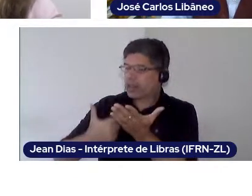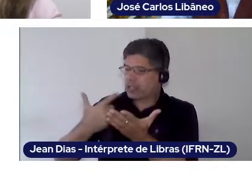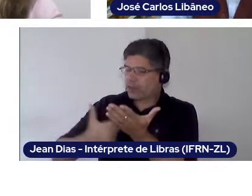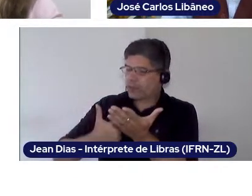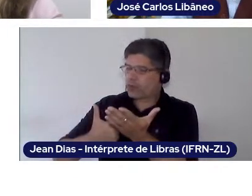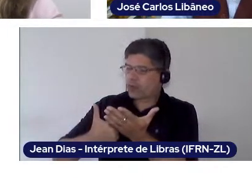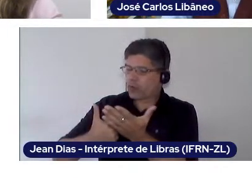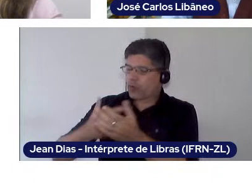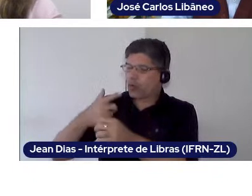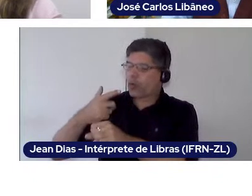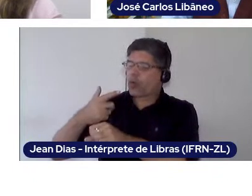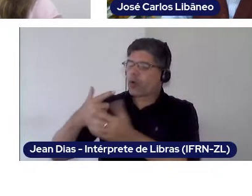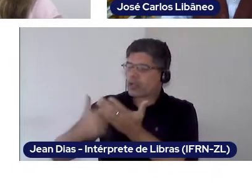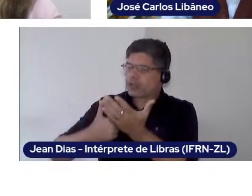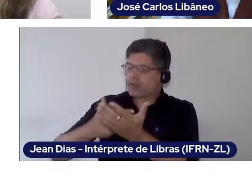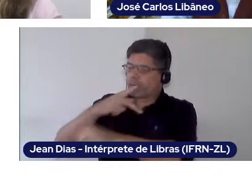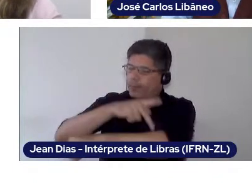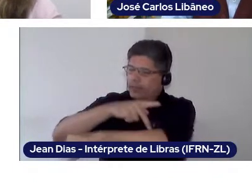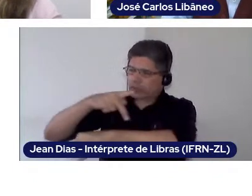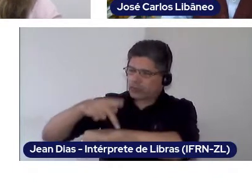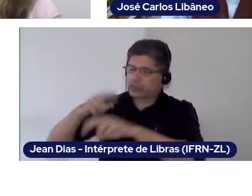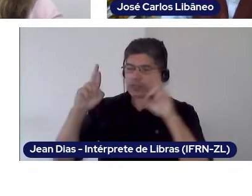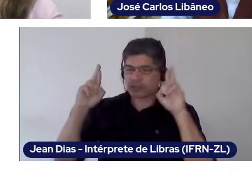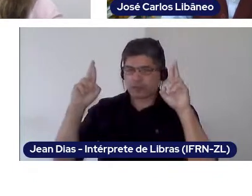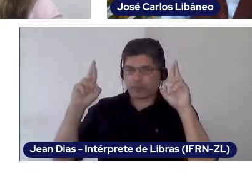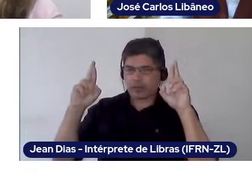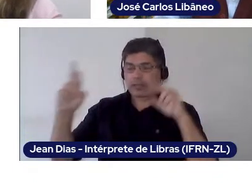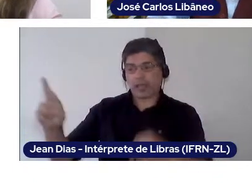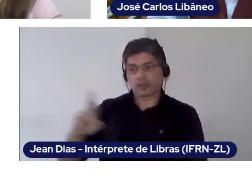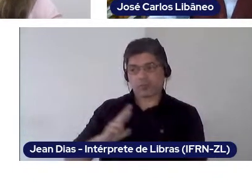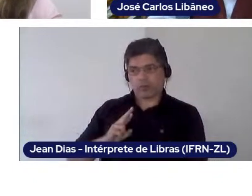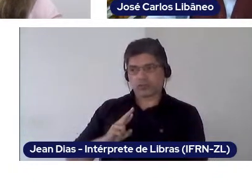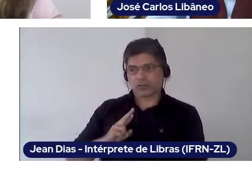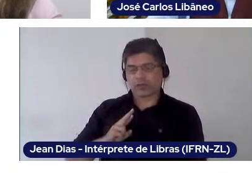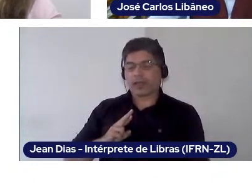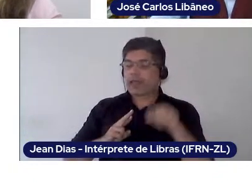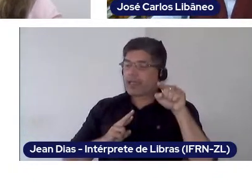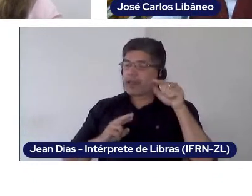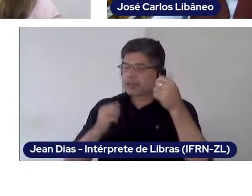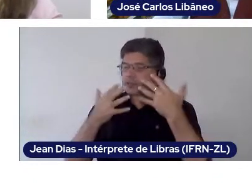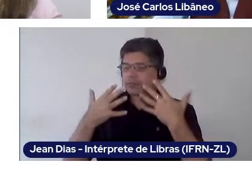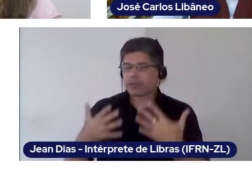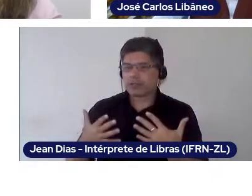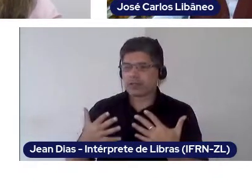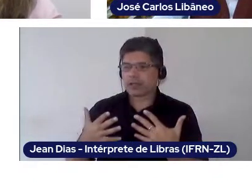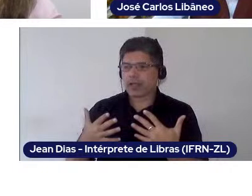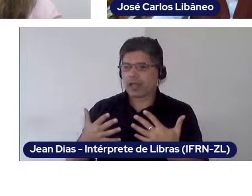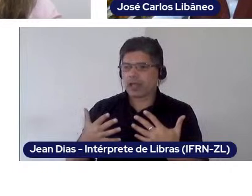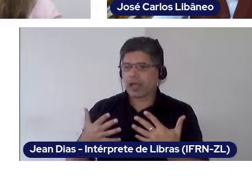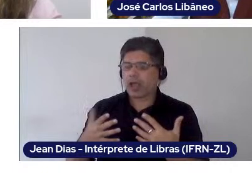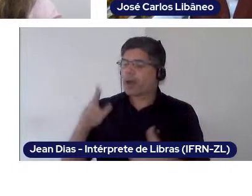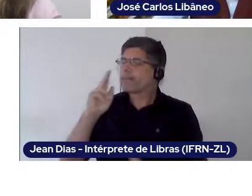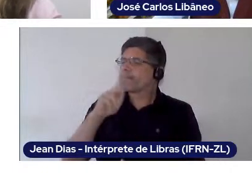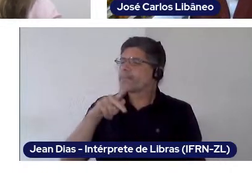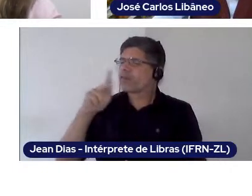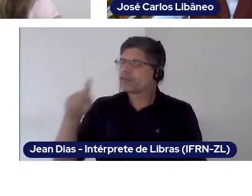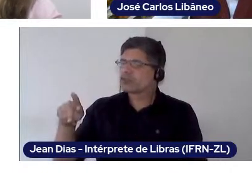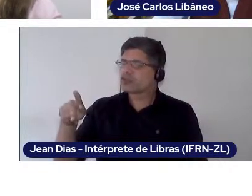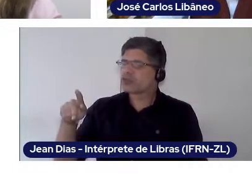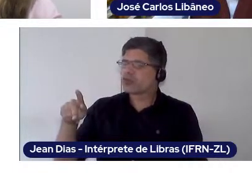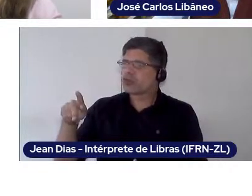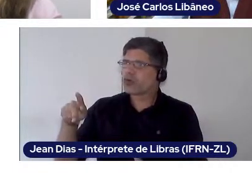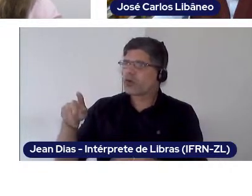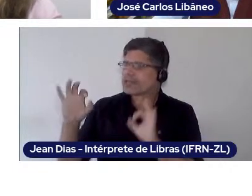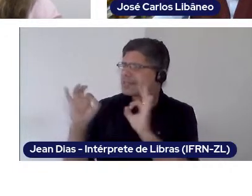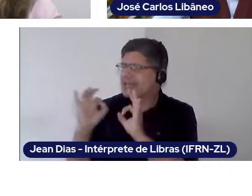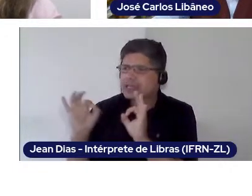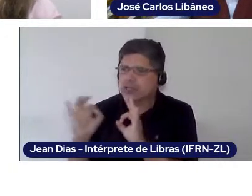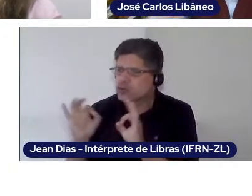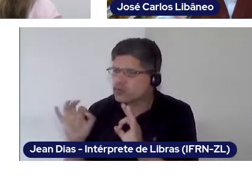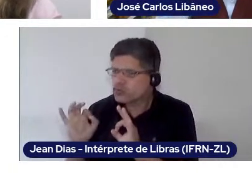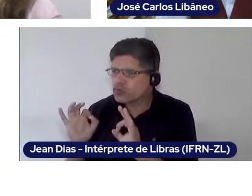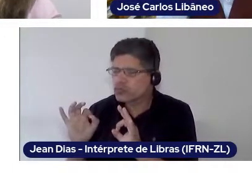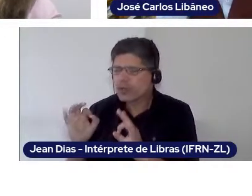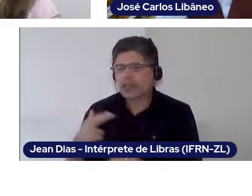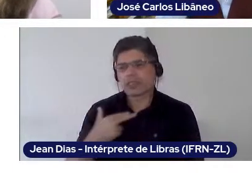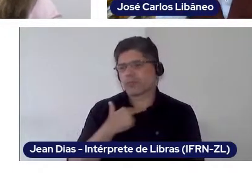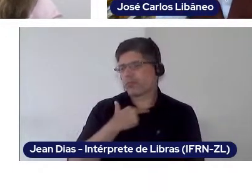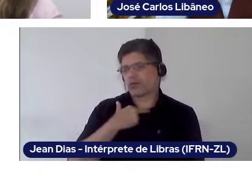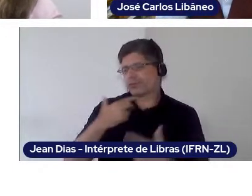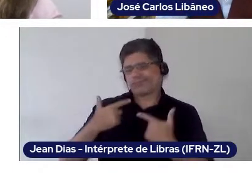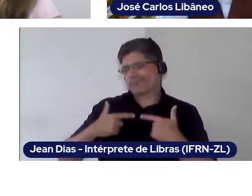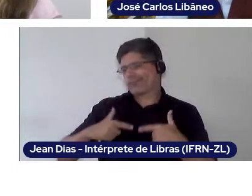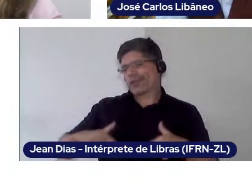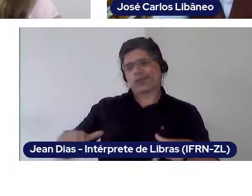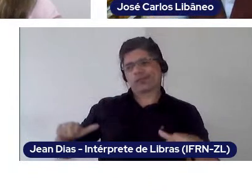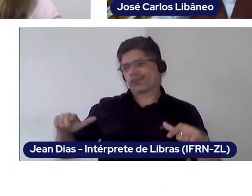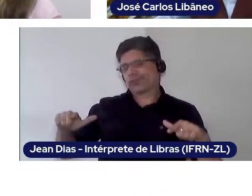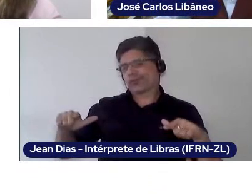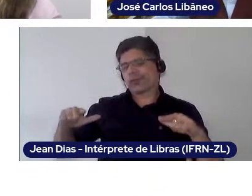when he says that no professor or teacher, in order to exercise their teaching practice, can be neutral. Neutrality is an impossibility.